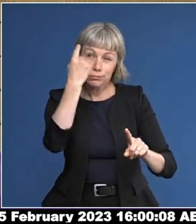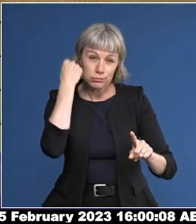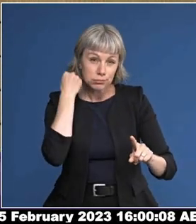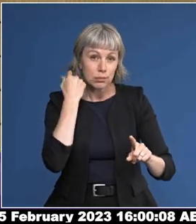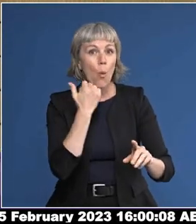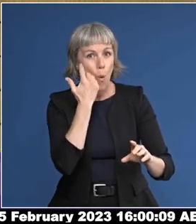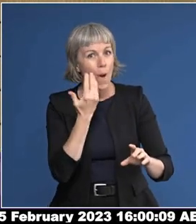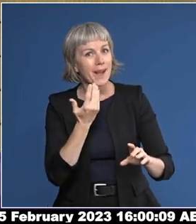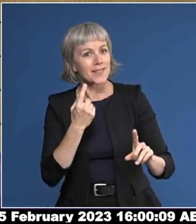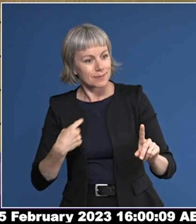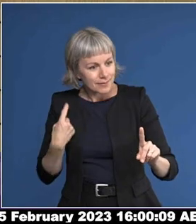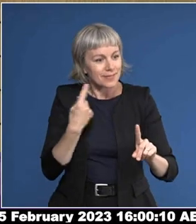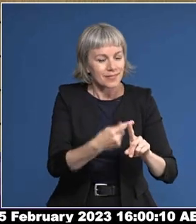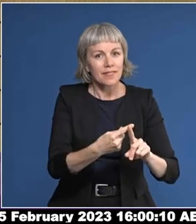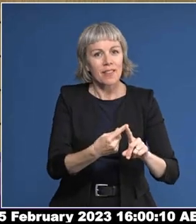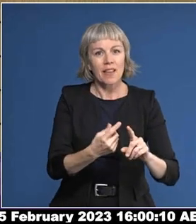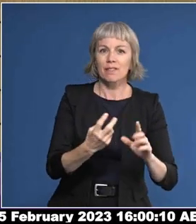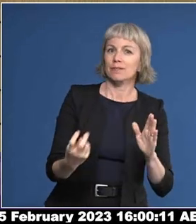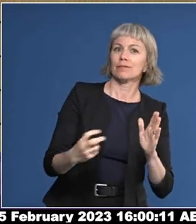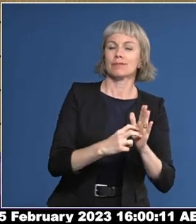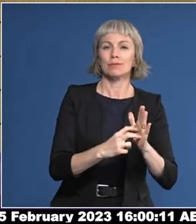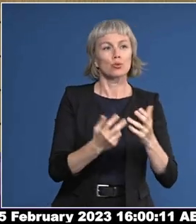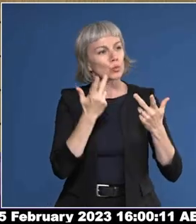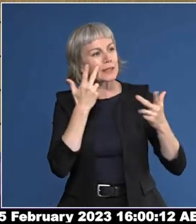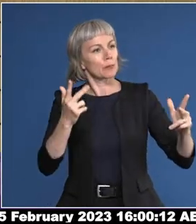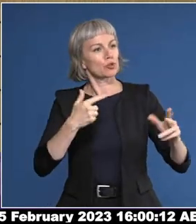their demonstration of quality and the systems that they have behind that.